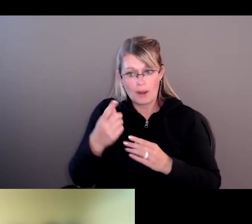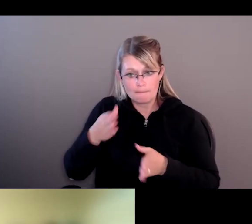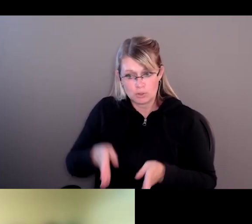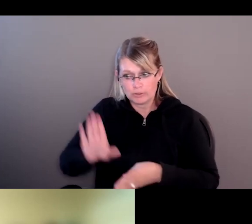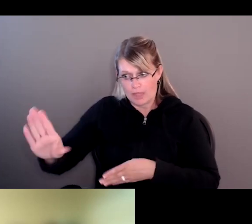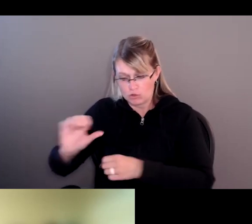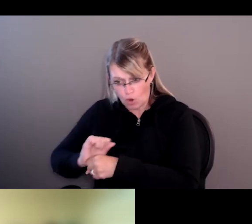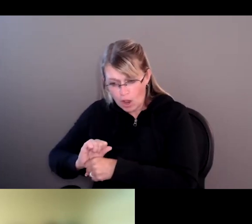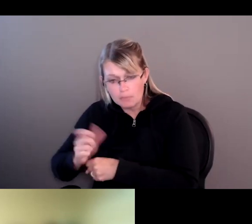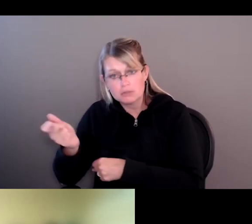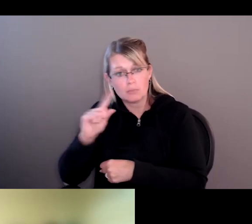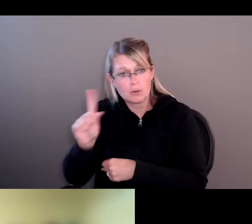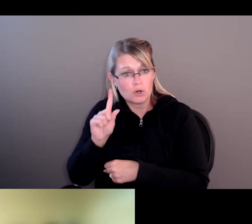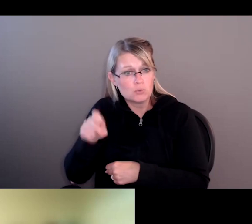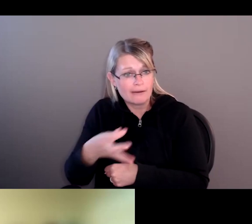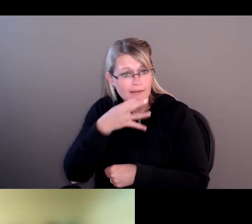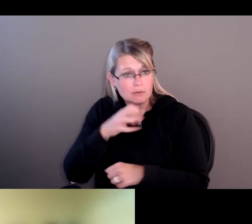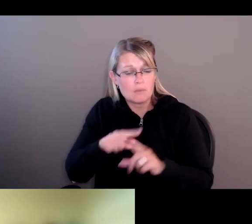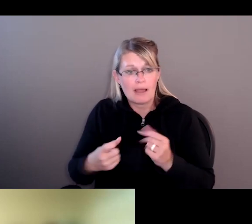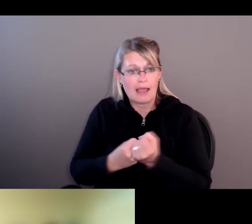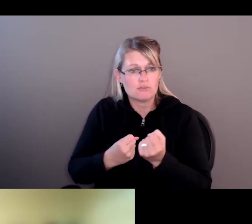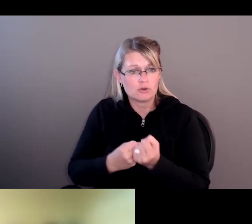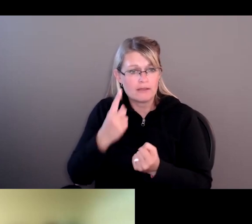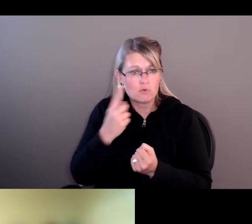understandable where you need an expert, but advocating for something to be everyone's